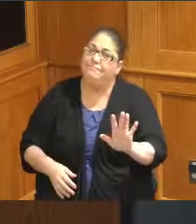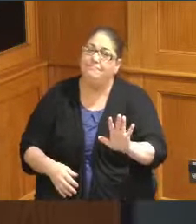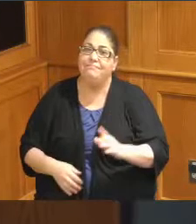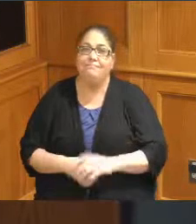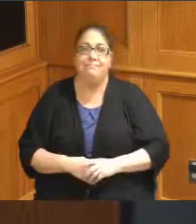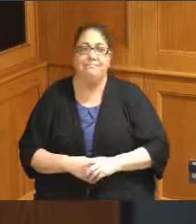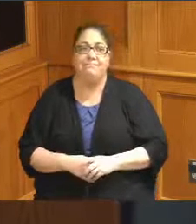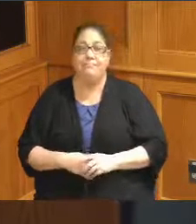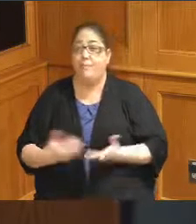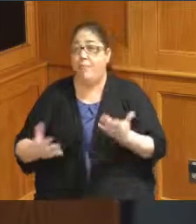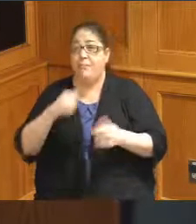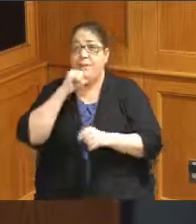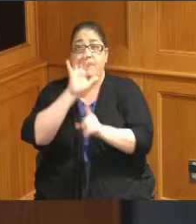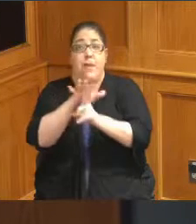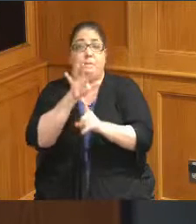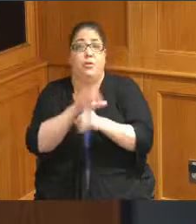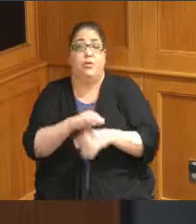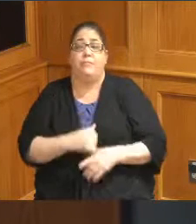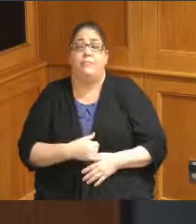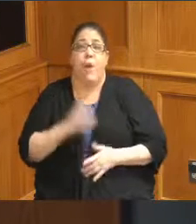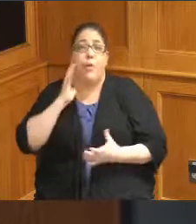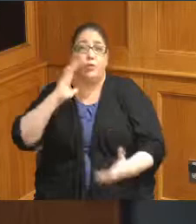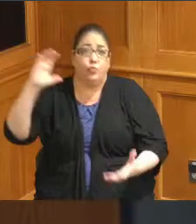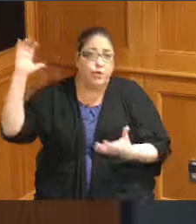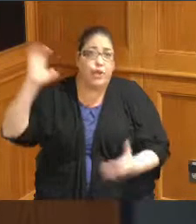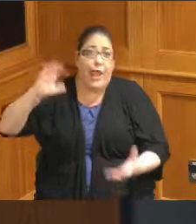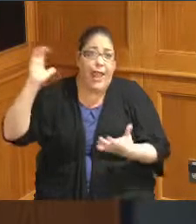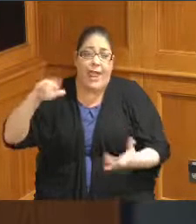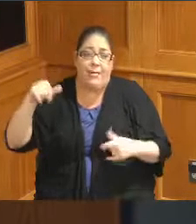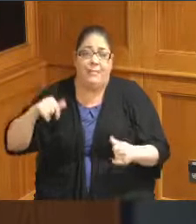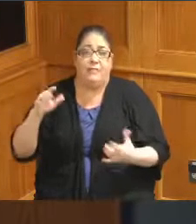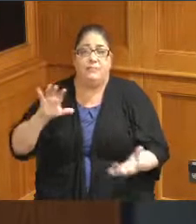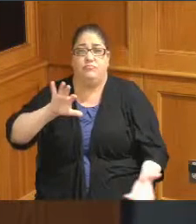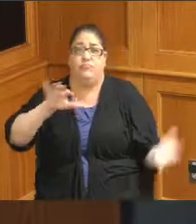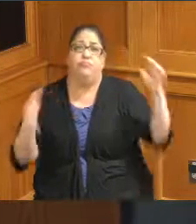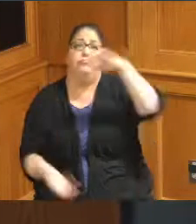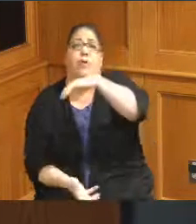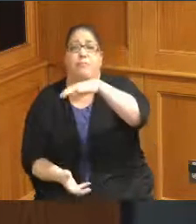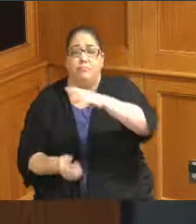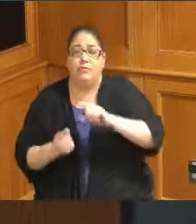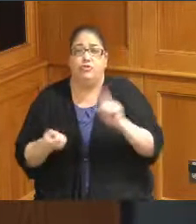be popular but I'm gonna shake it up and open up this process and we're going to have other